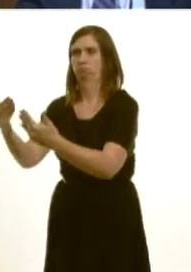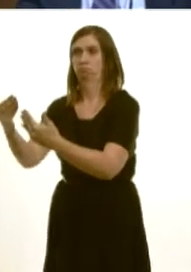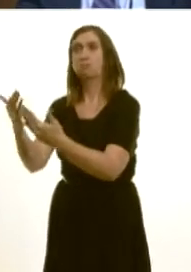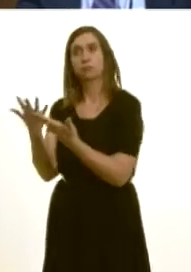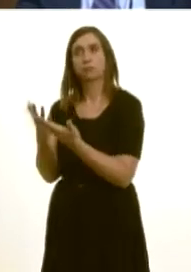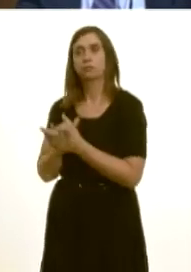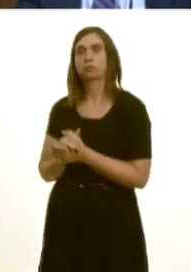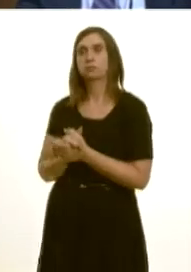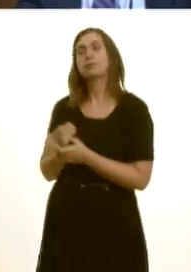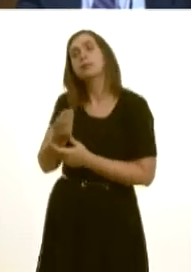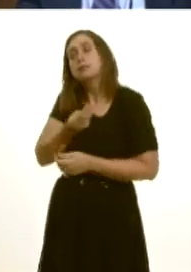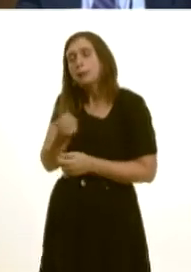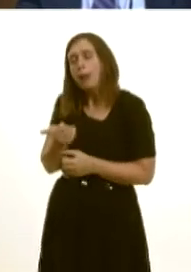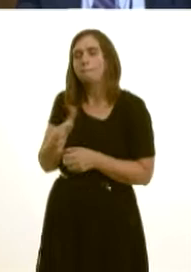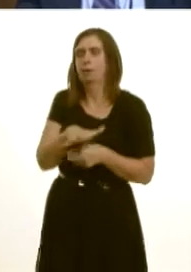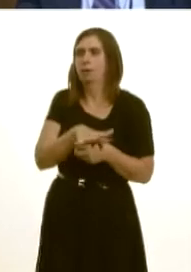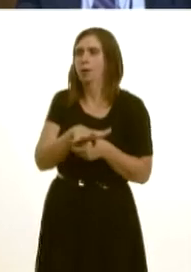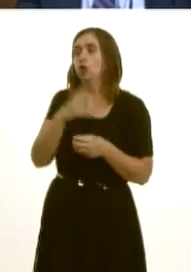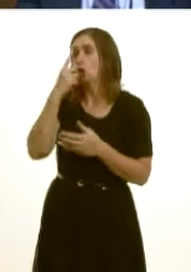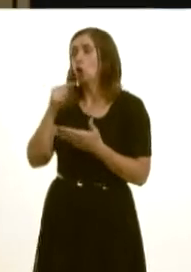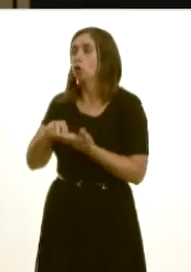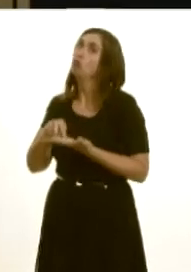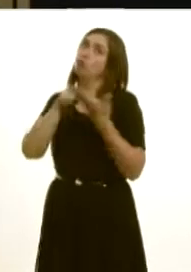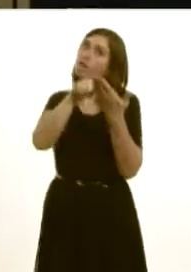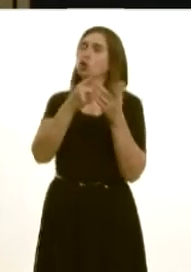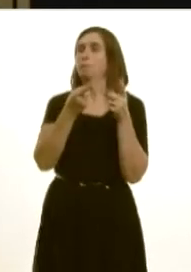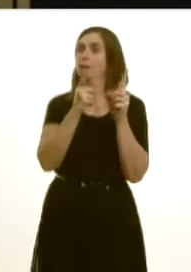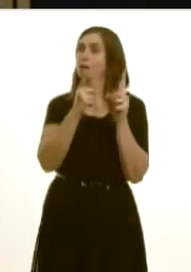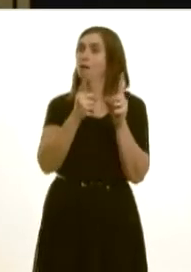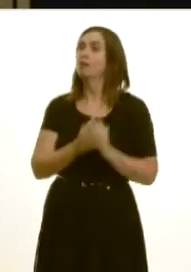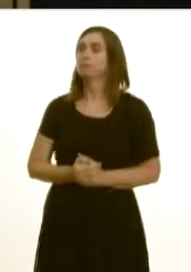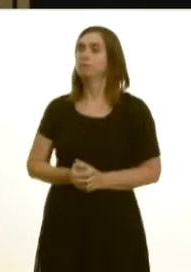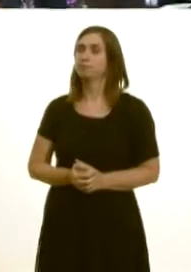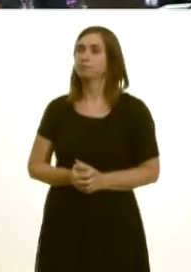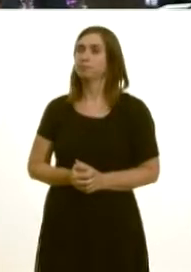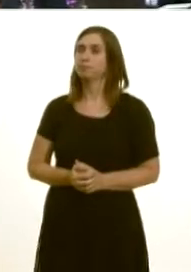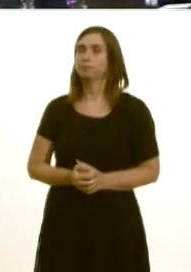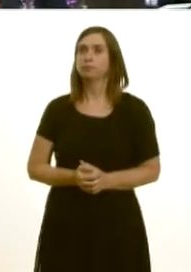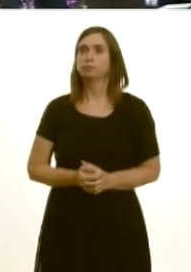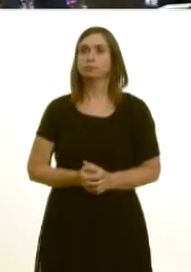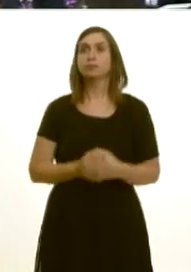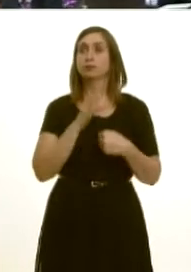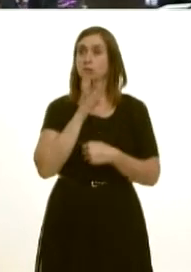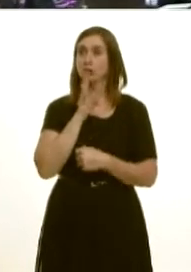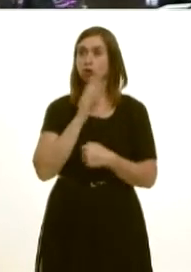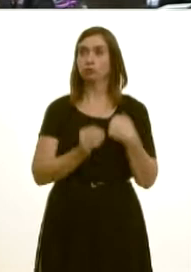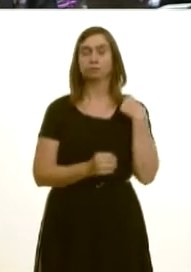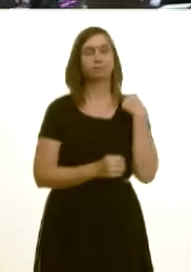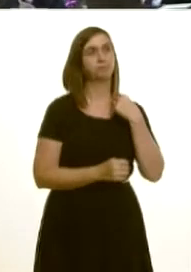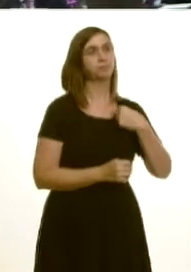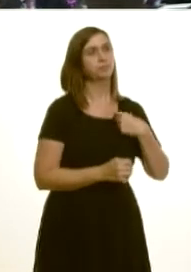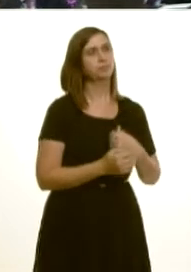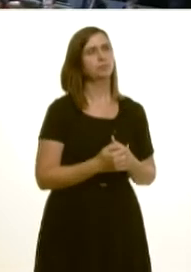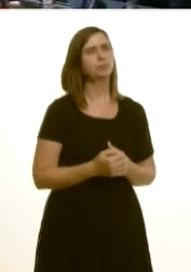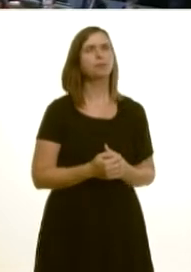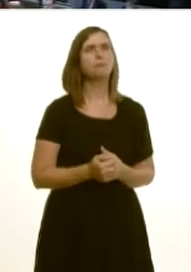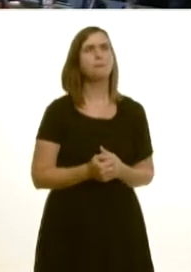of course, there is a possibility of a referral to